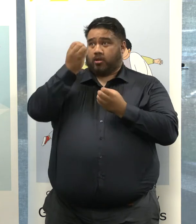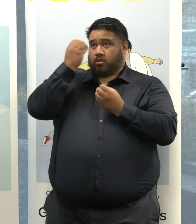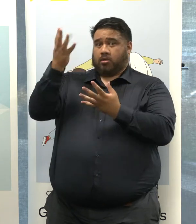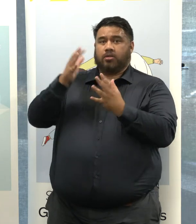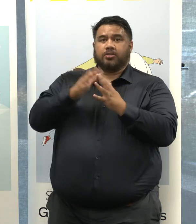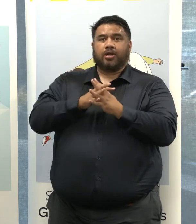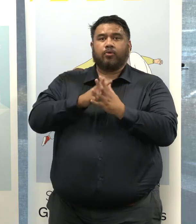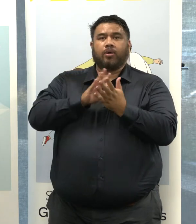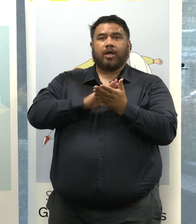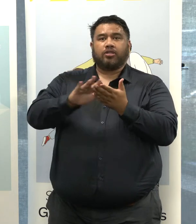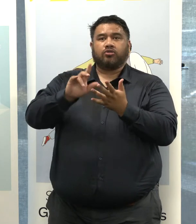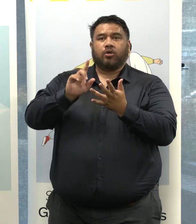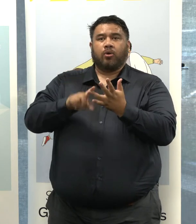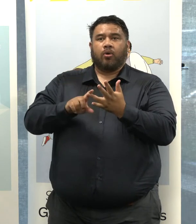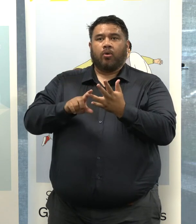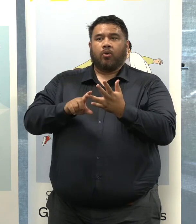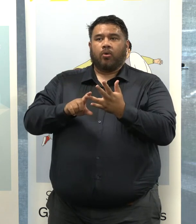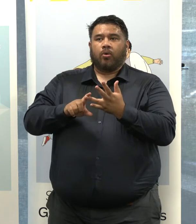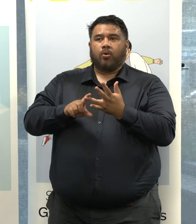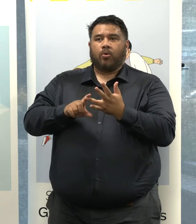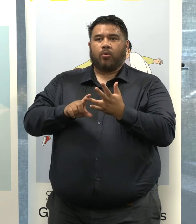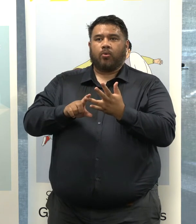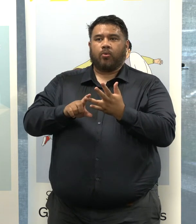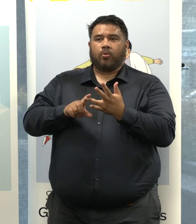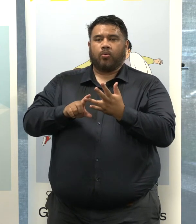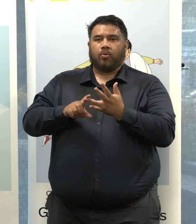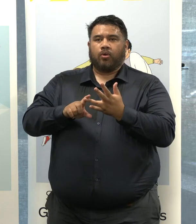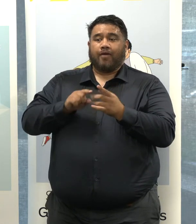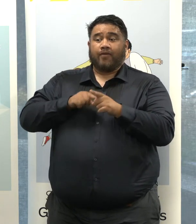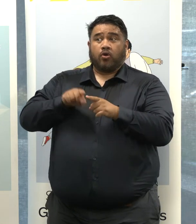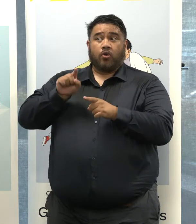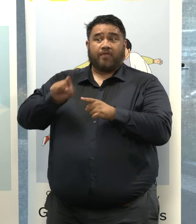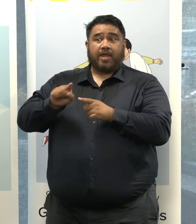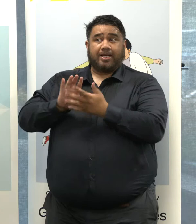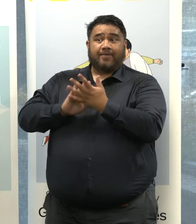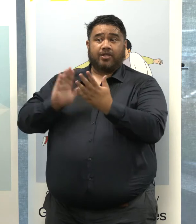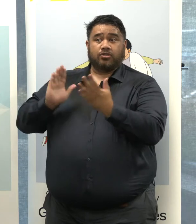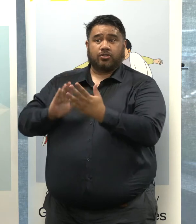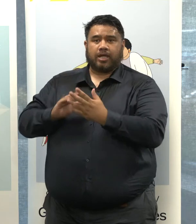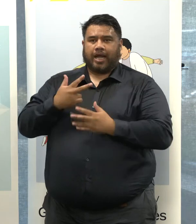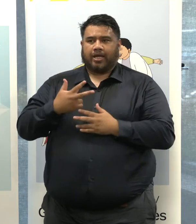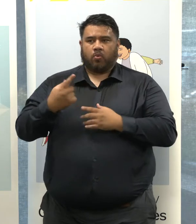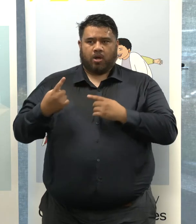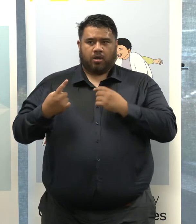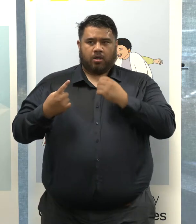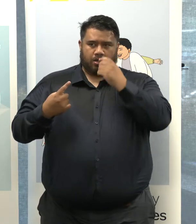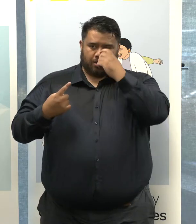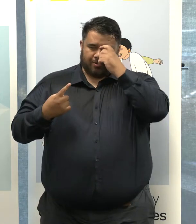the cause of the decline and death was COVID-19. That's why you see the official